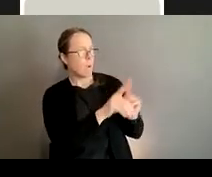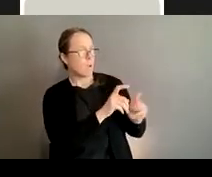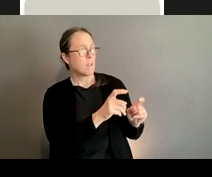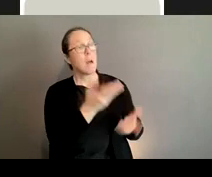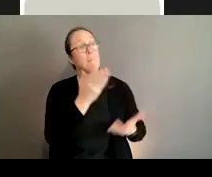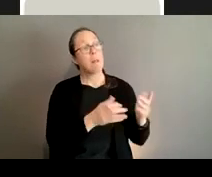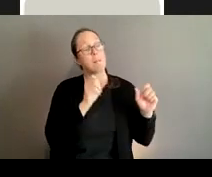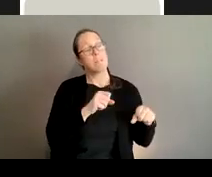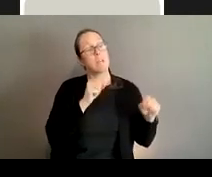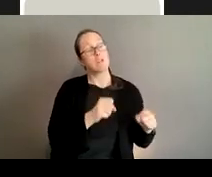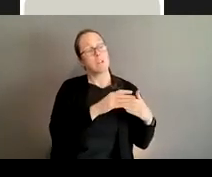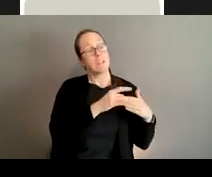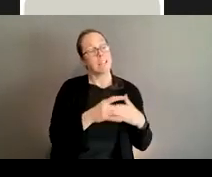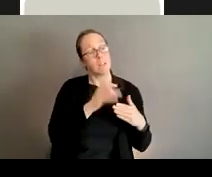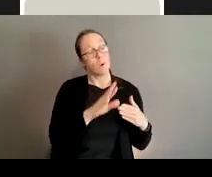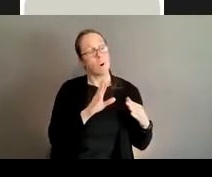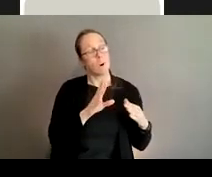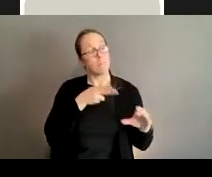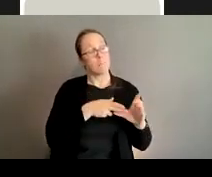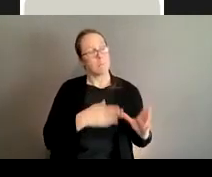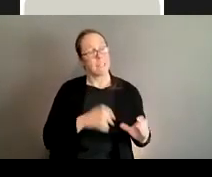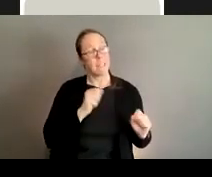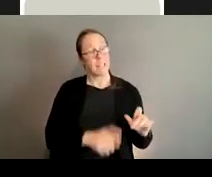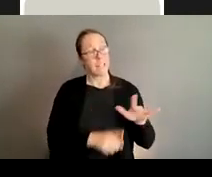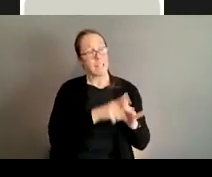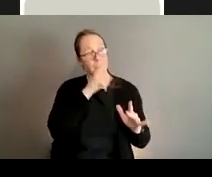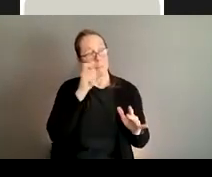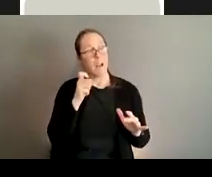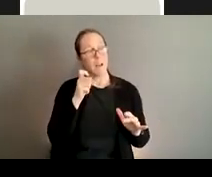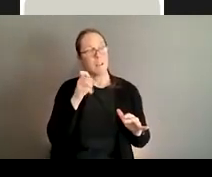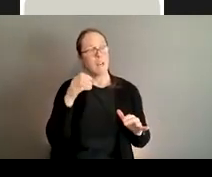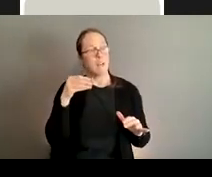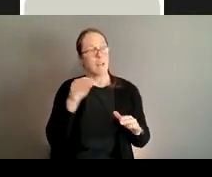or presenters can attend because their employer pays. What options does LEAD offer to make